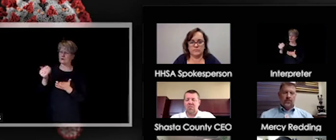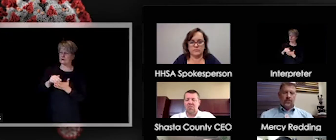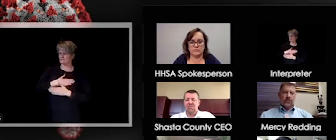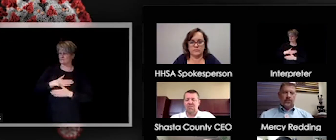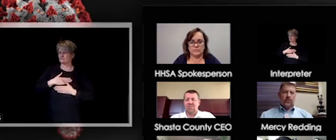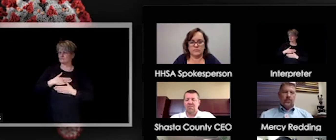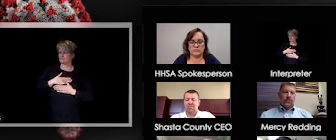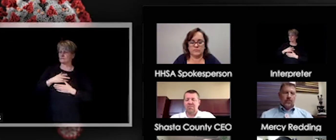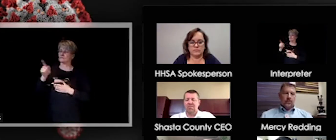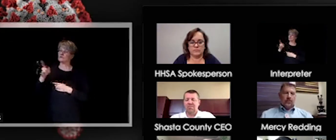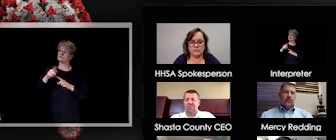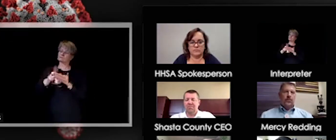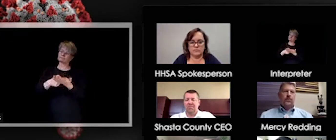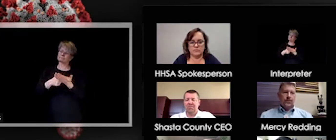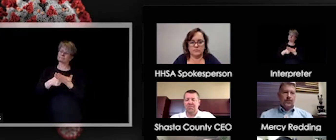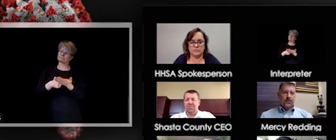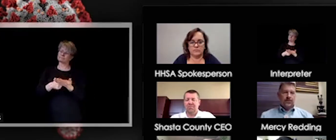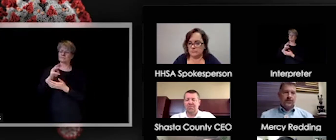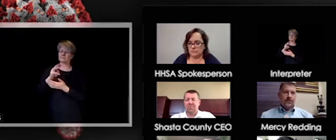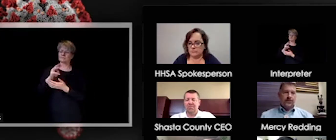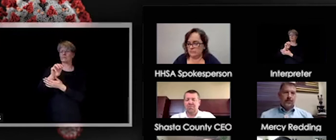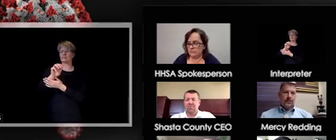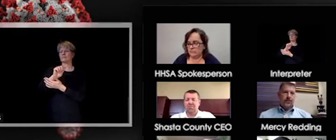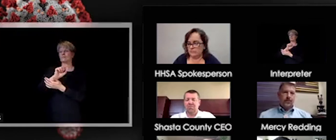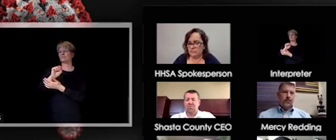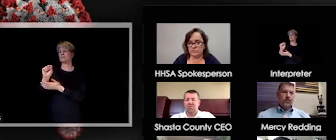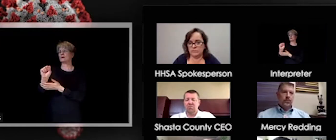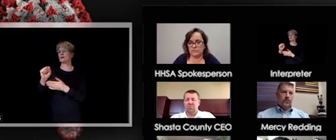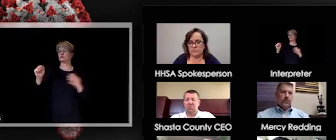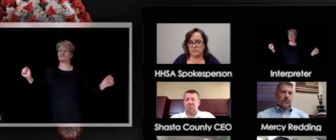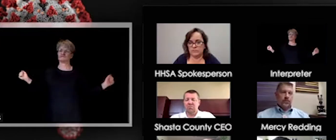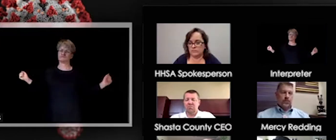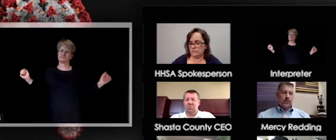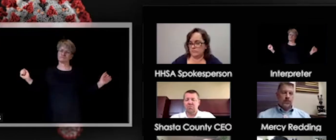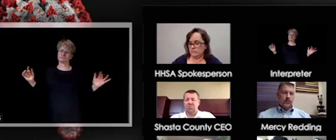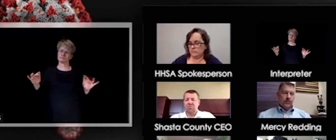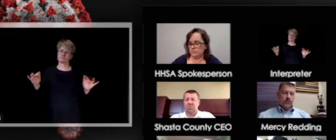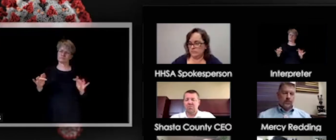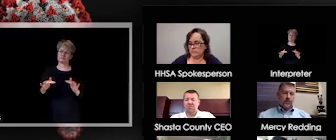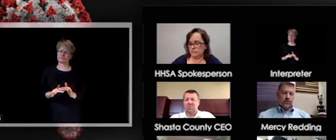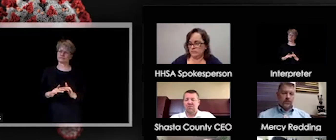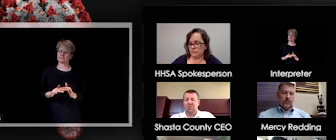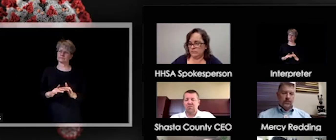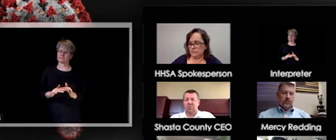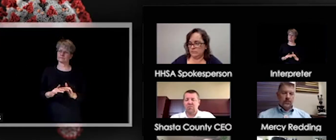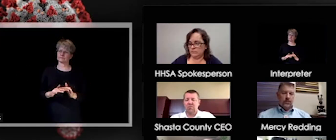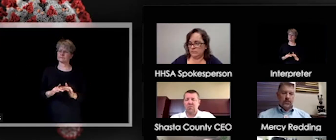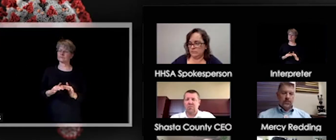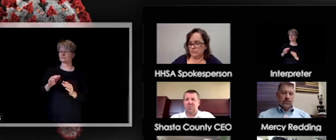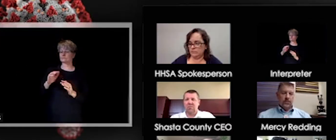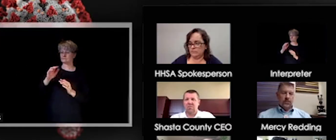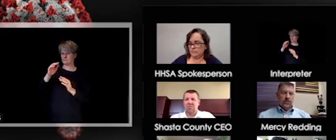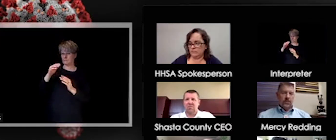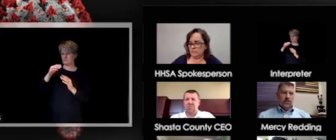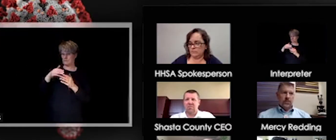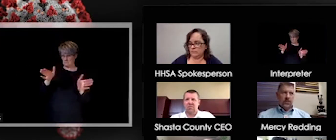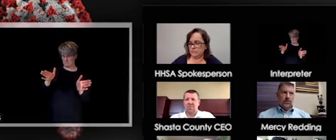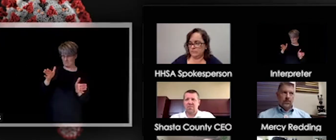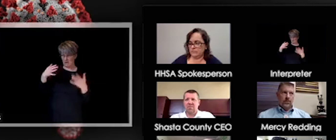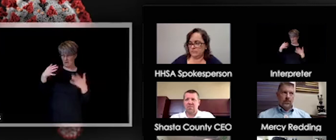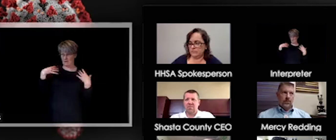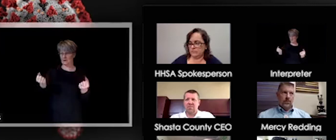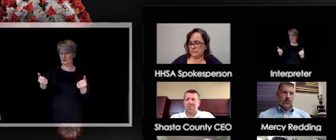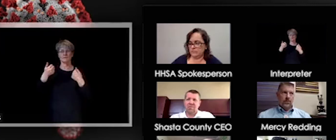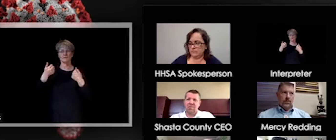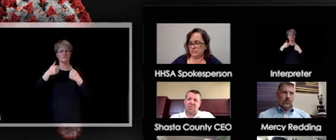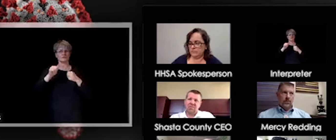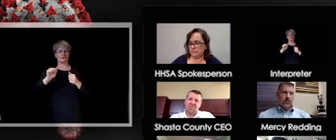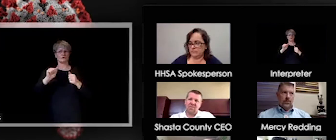the advice of public health to prevent large gatherings of more than ten people. Can you